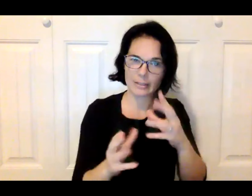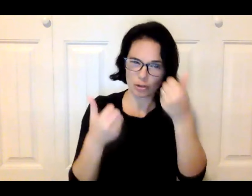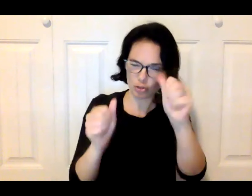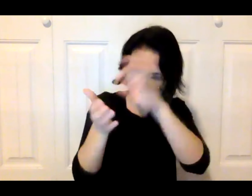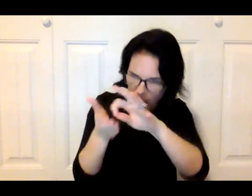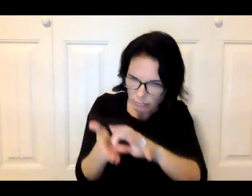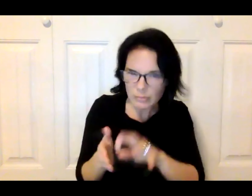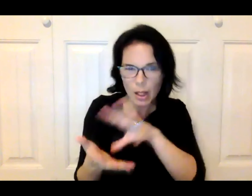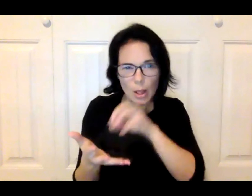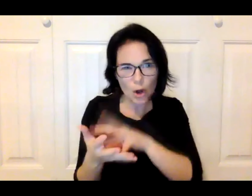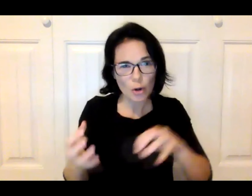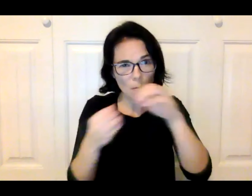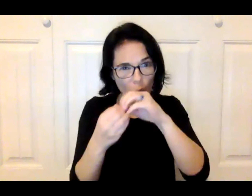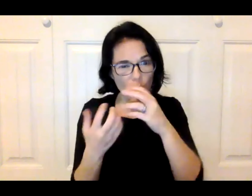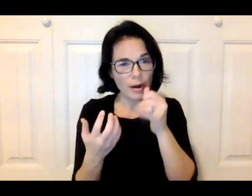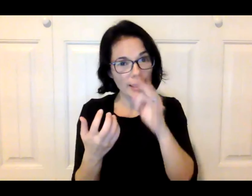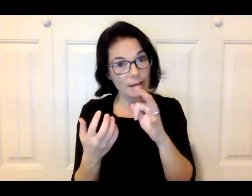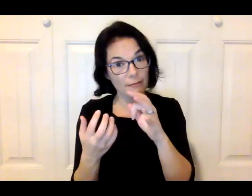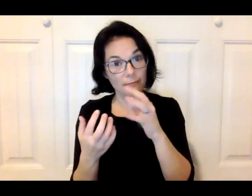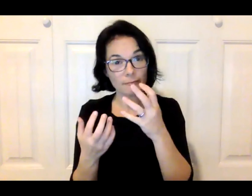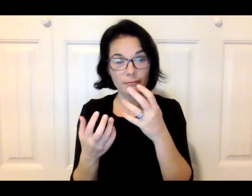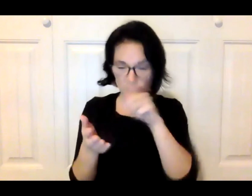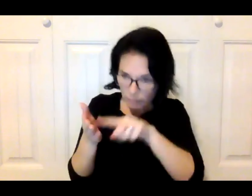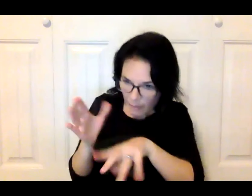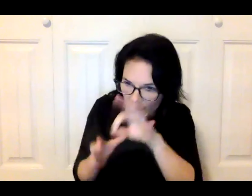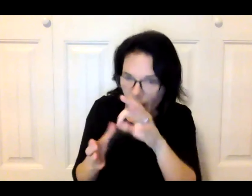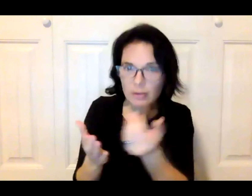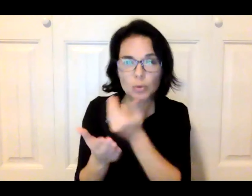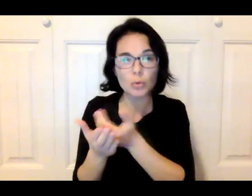You want to pay attention to how close you are to other people's mouths